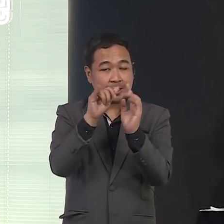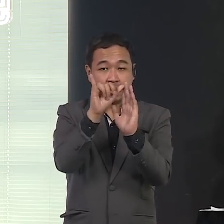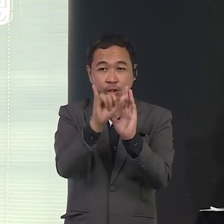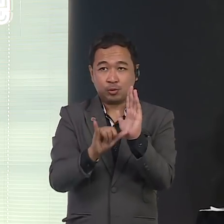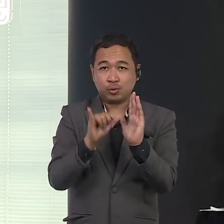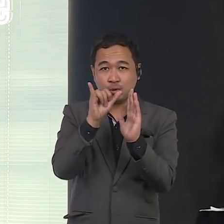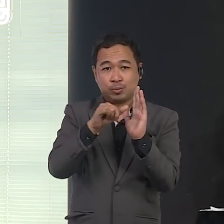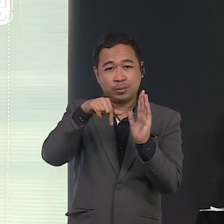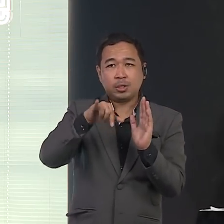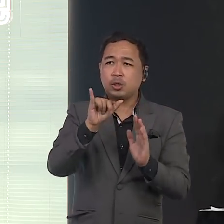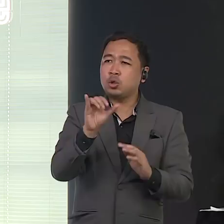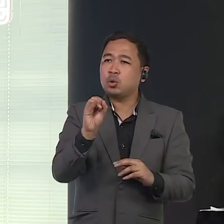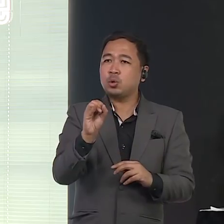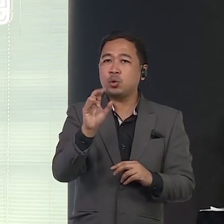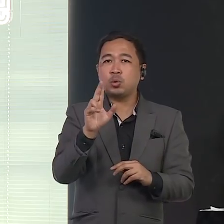everybody, not just, but for everybody.